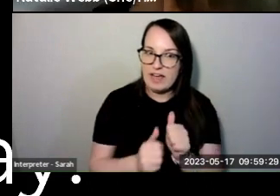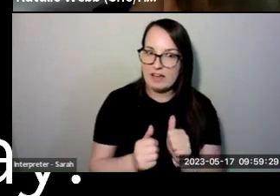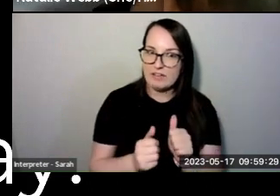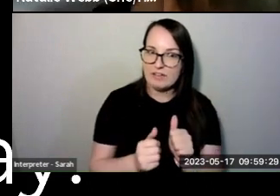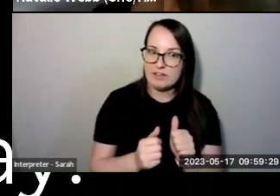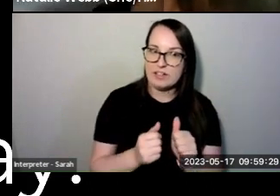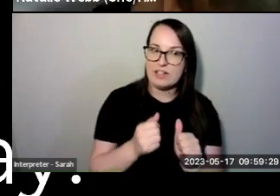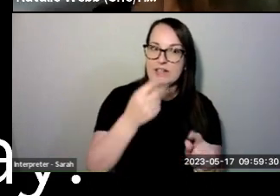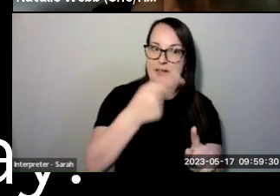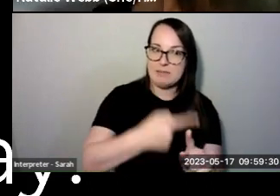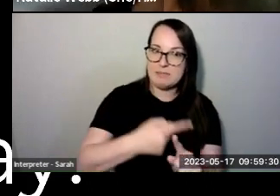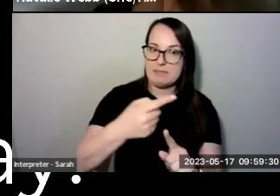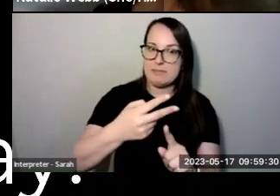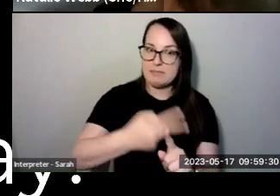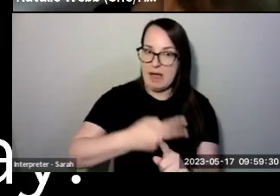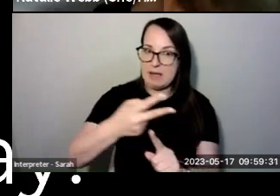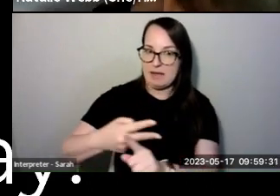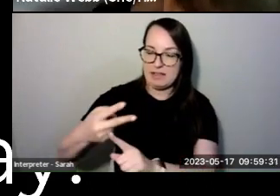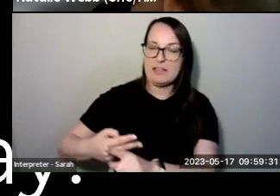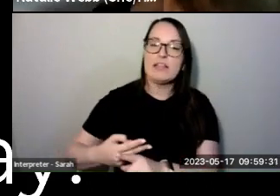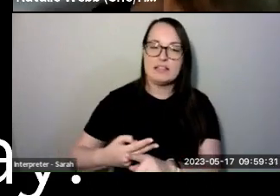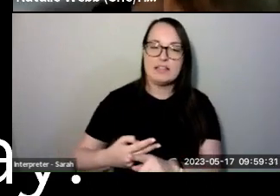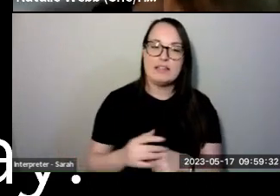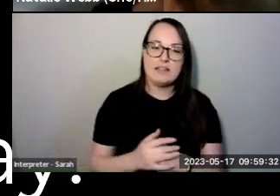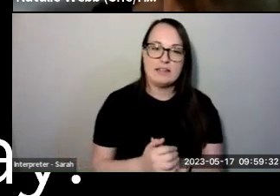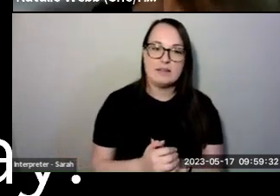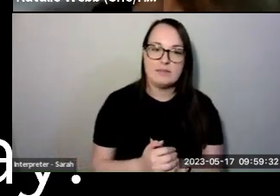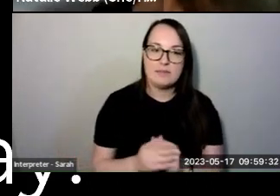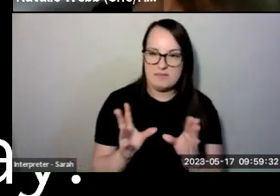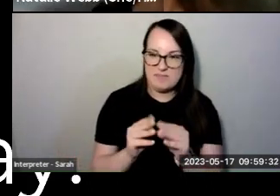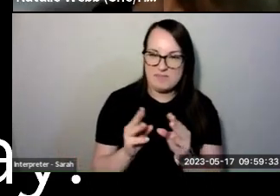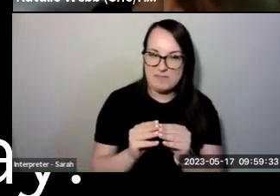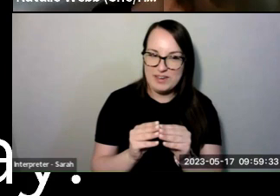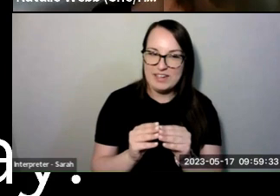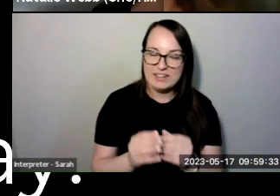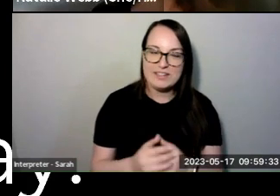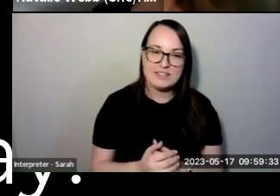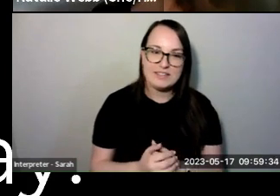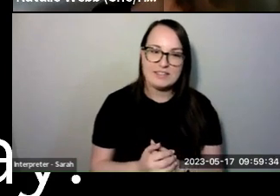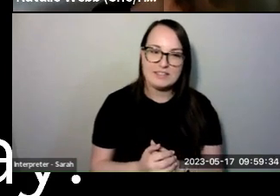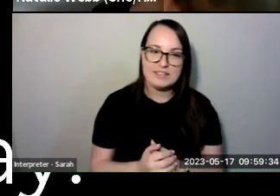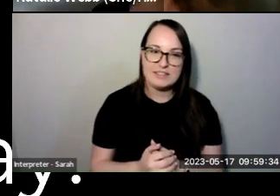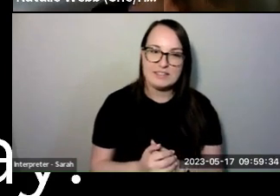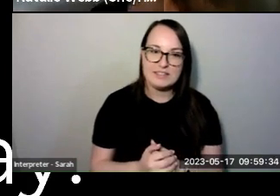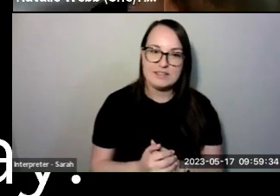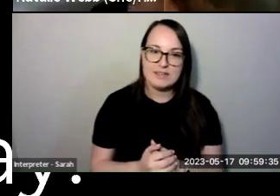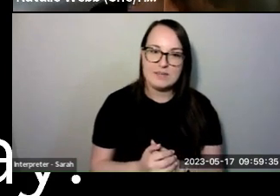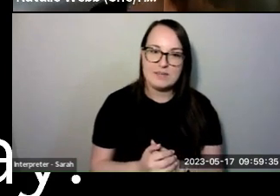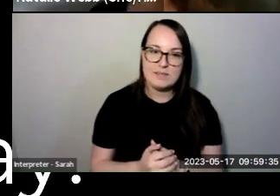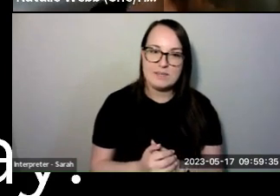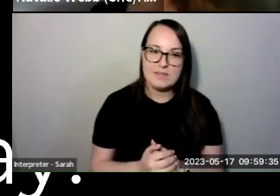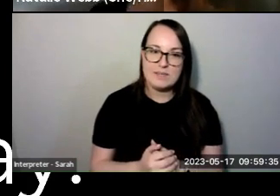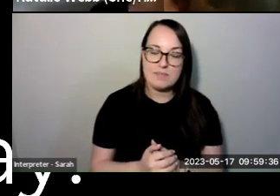today, and hopefully, every bimonthly meeting that we host. We are so glad to have you here.